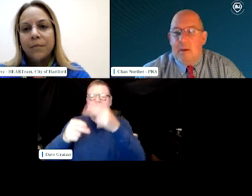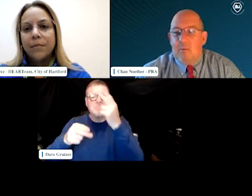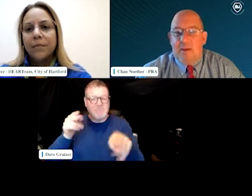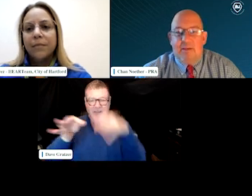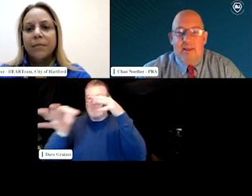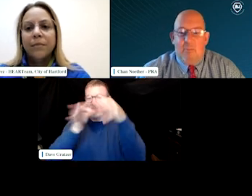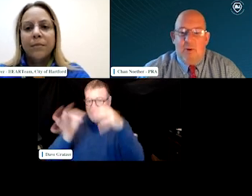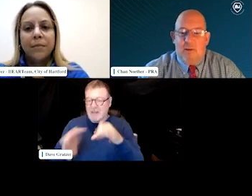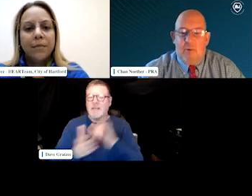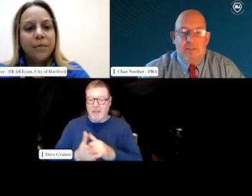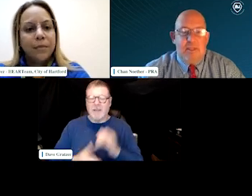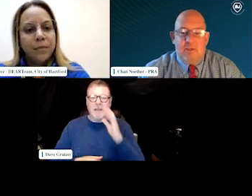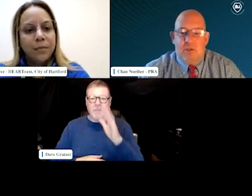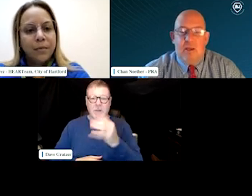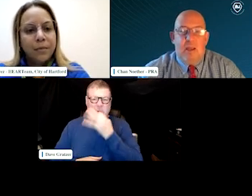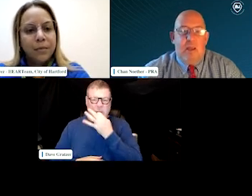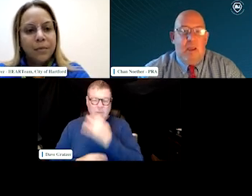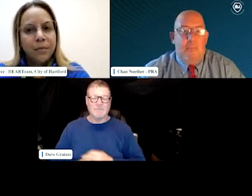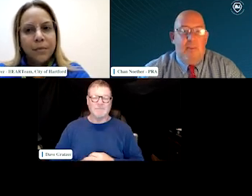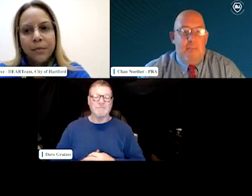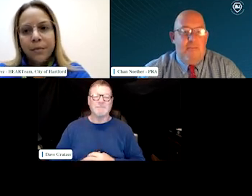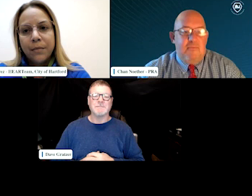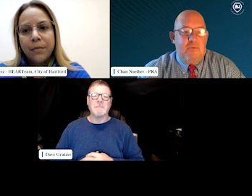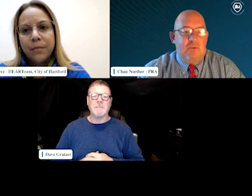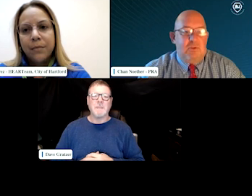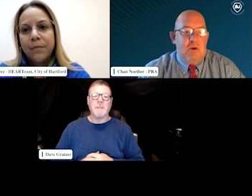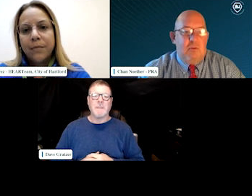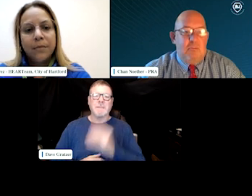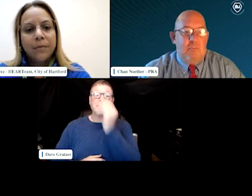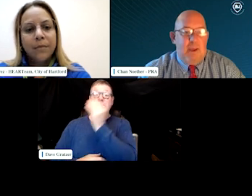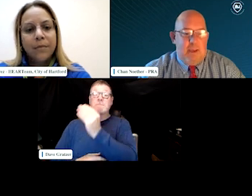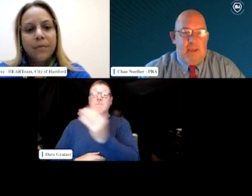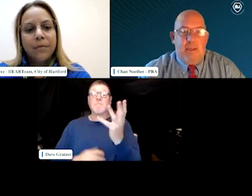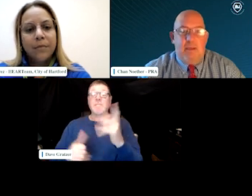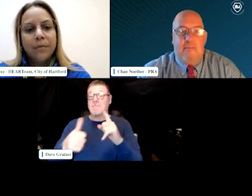when we get to that point in the presentation. But let me first start by,